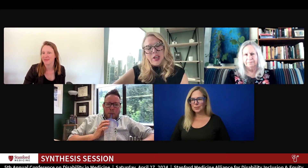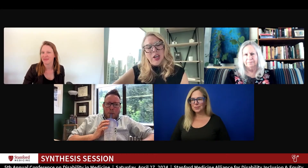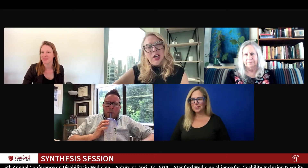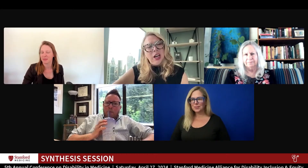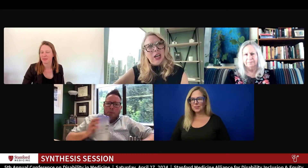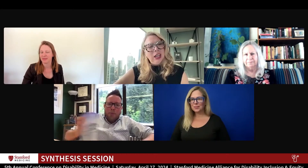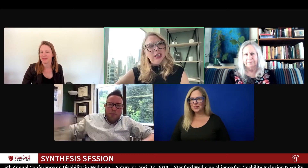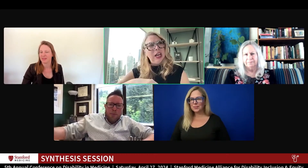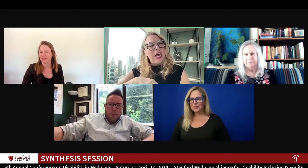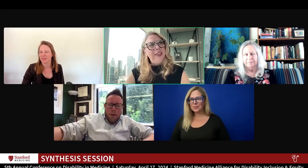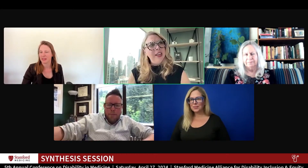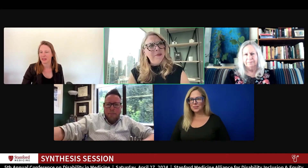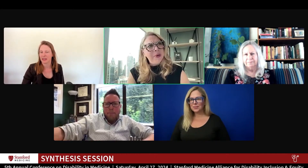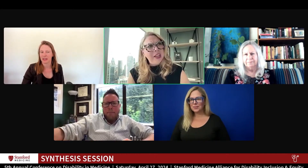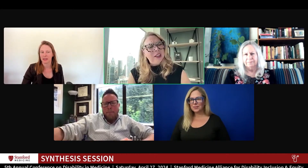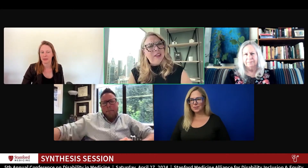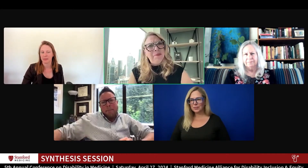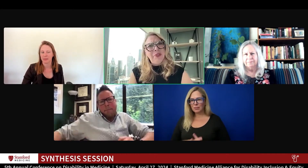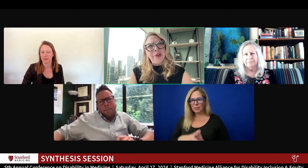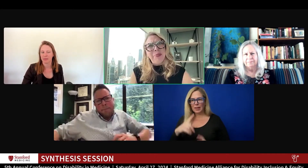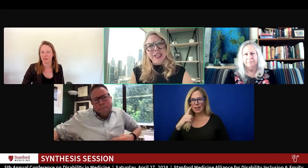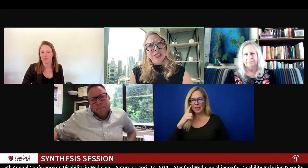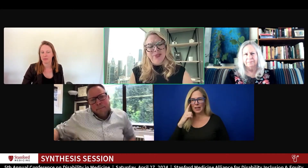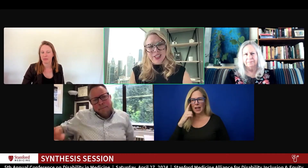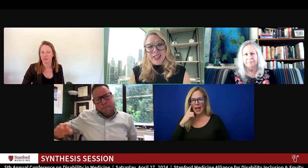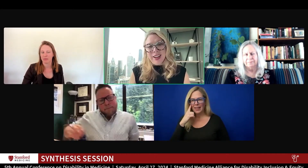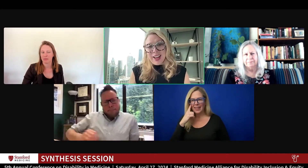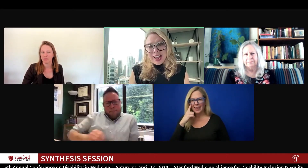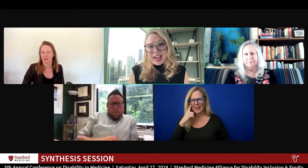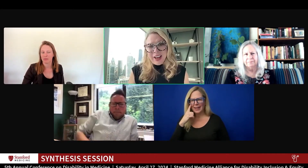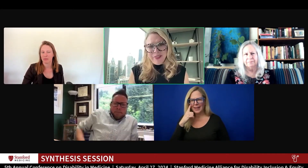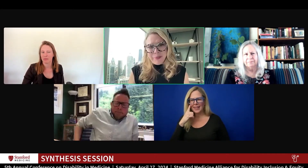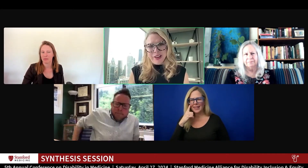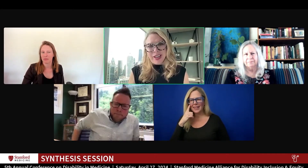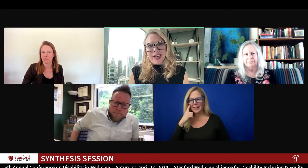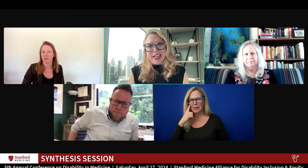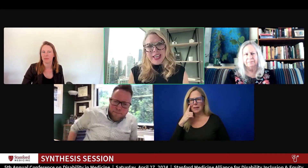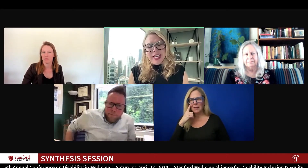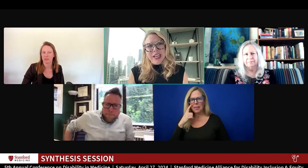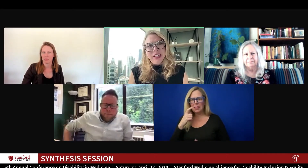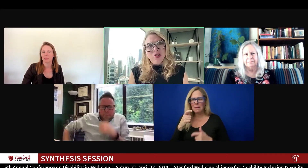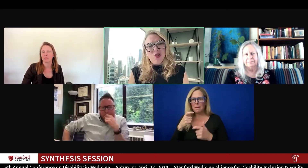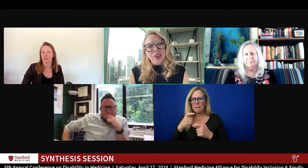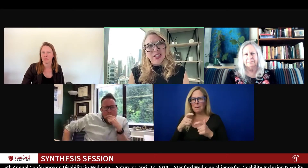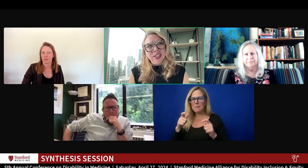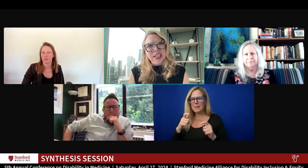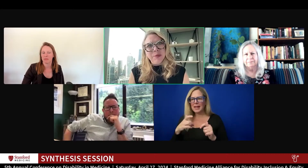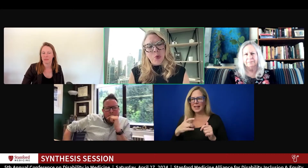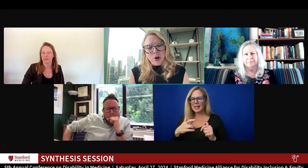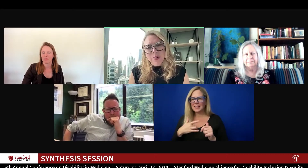Lisa Meeks: I think the biggest feeling I have about it is more of